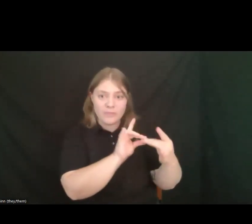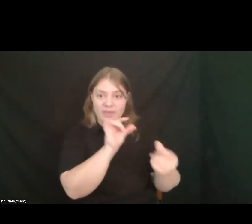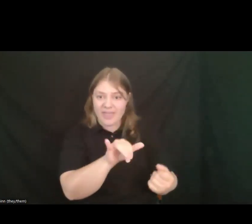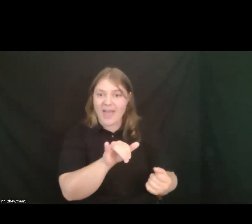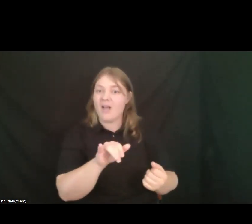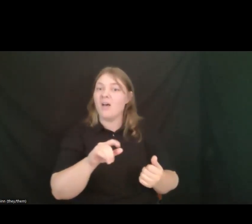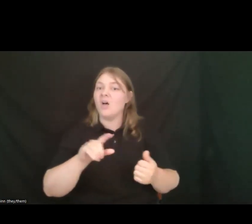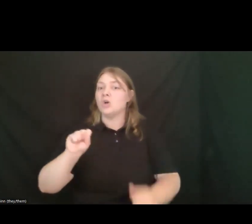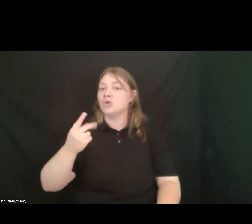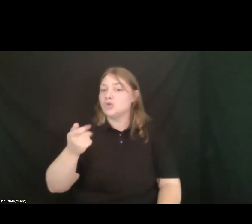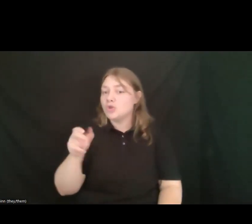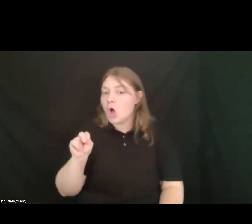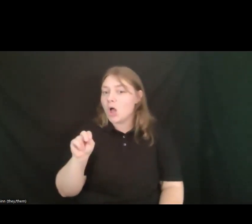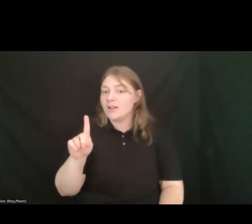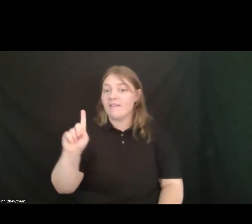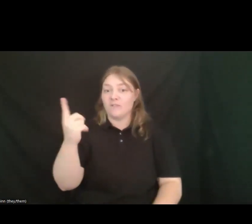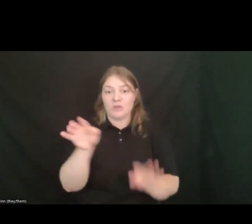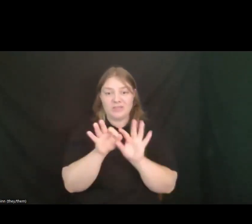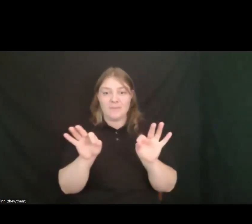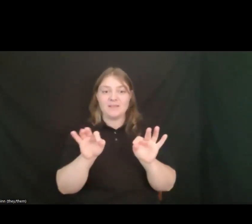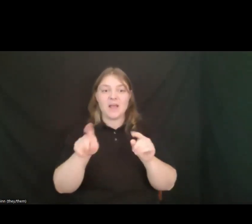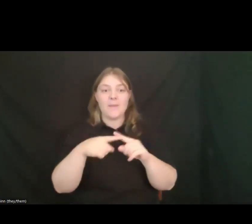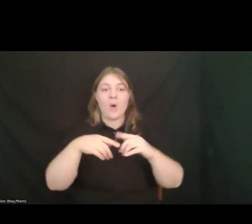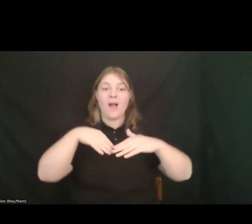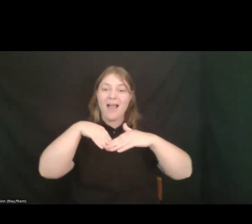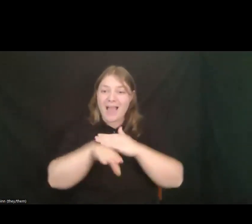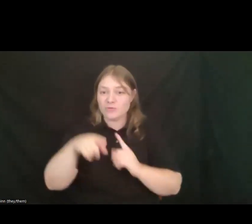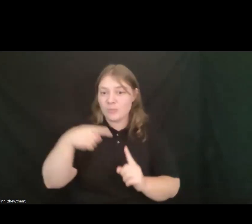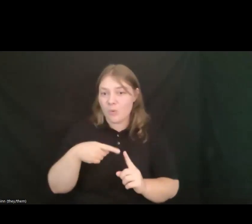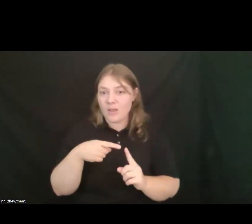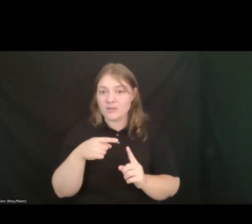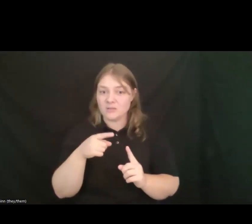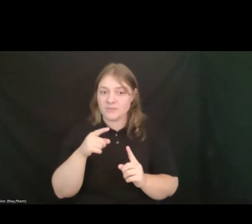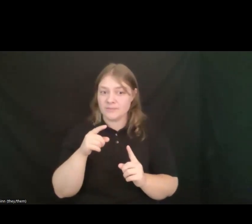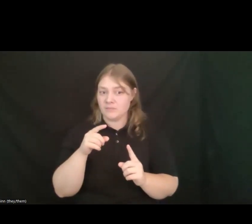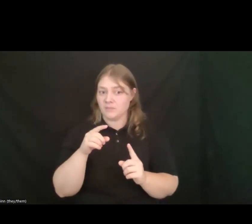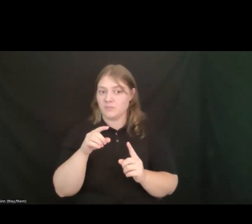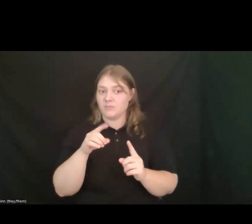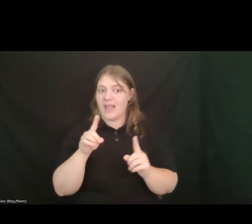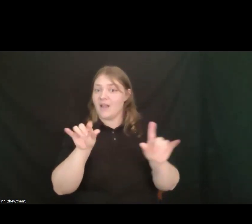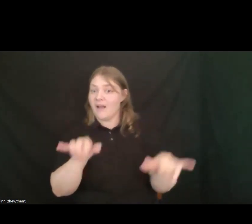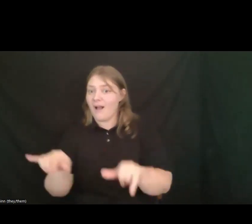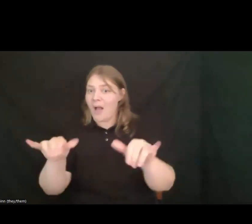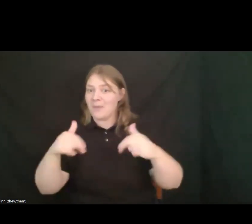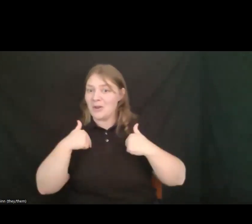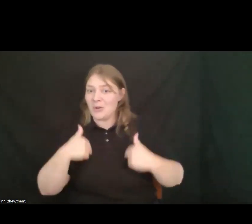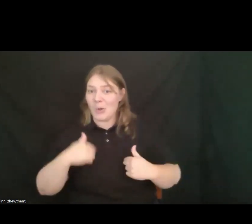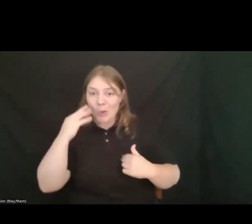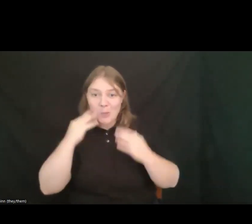entry points and the common Humanity among all of us because it's very easy to get bogged down